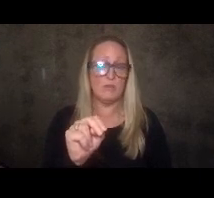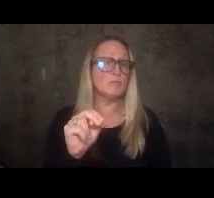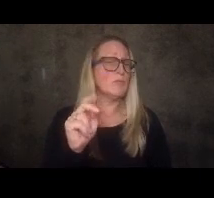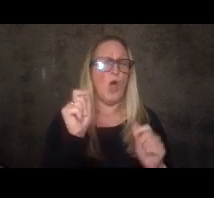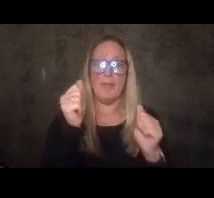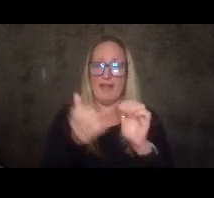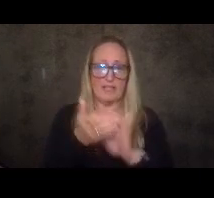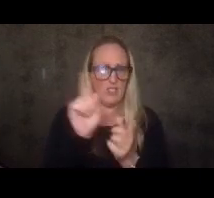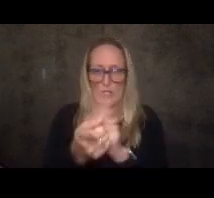it on my screen.